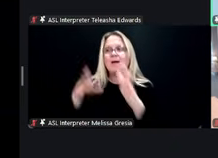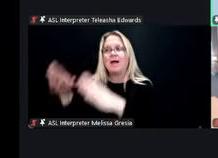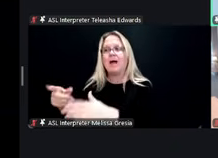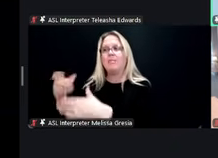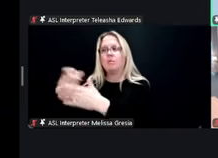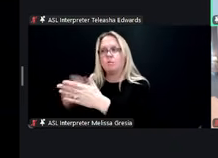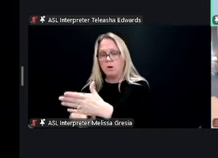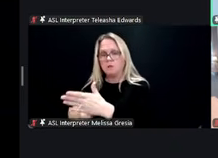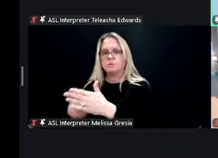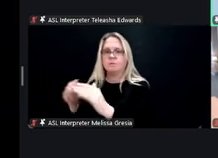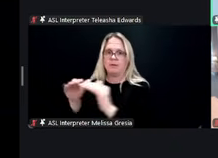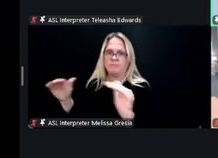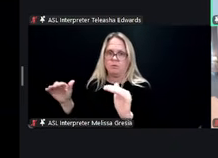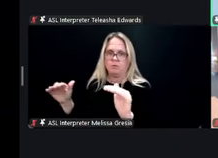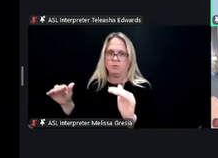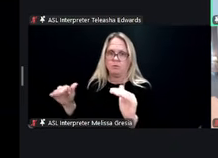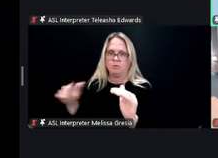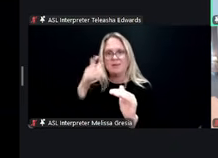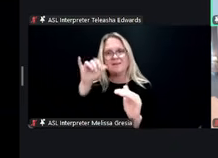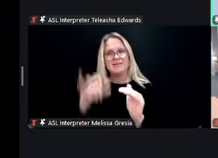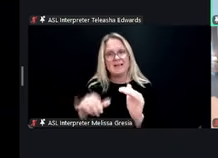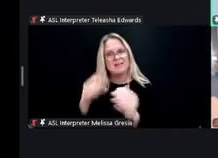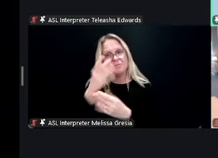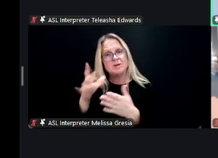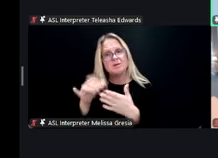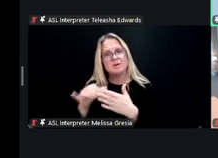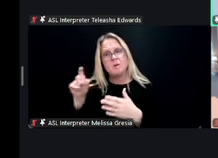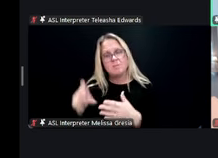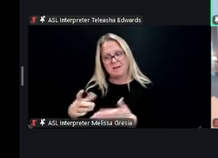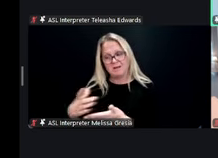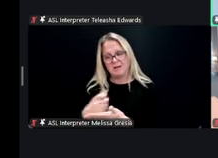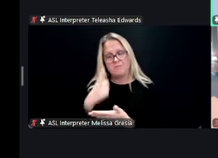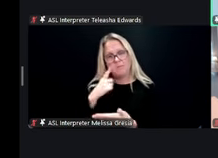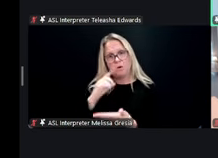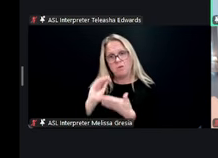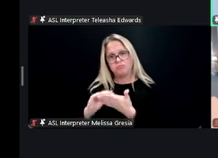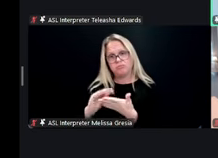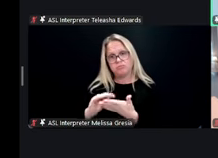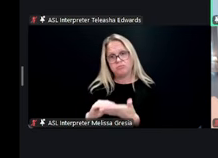level because that is data that we will need to collect for reporting purposes and potentially